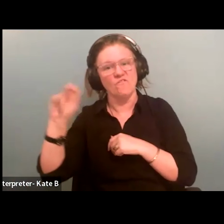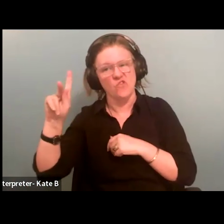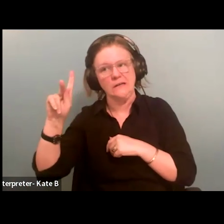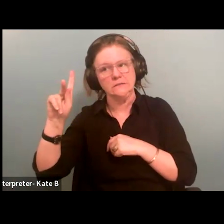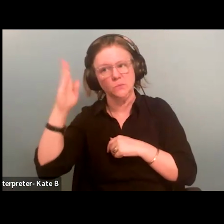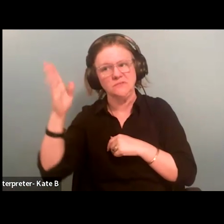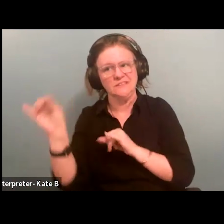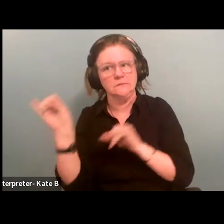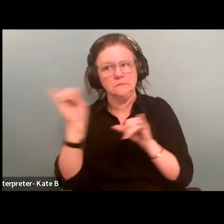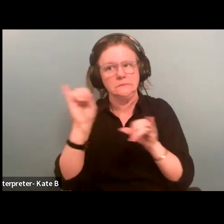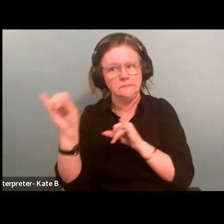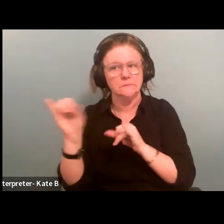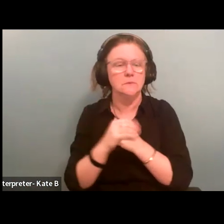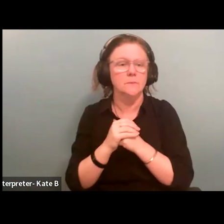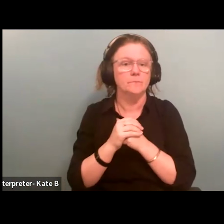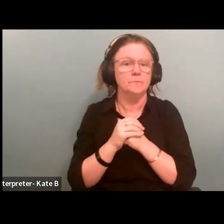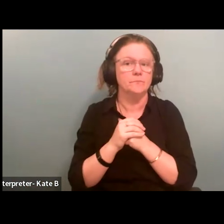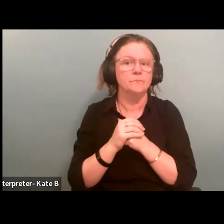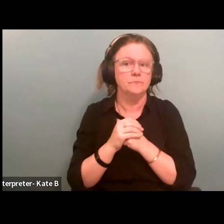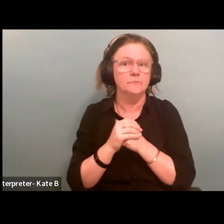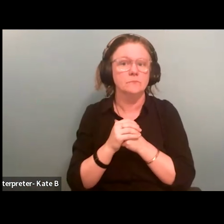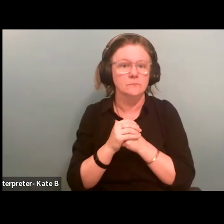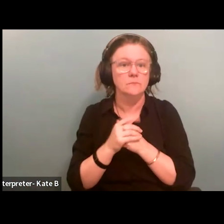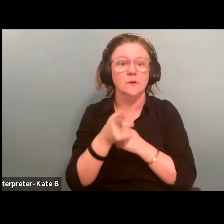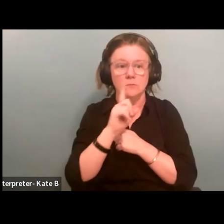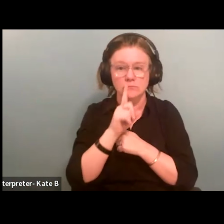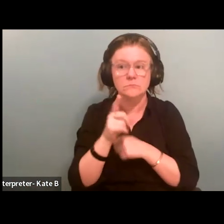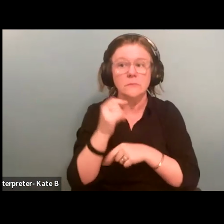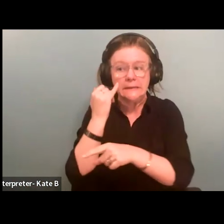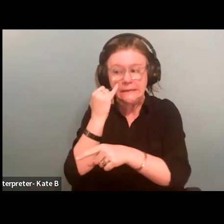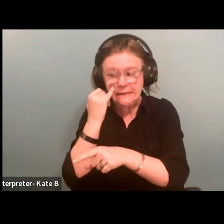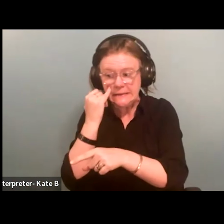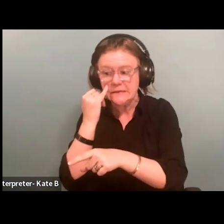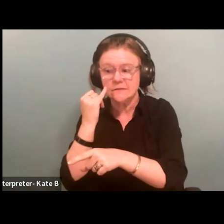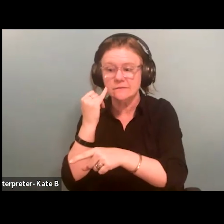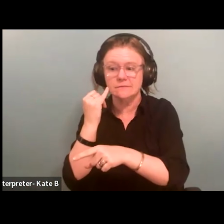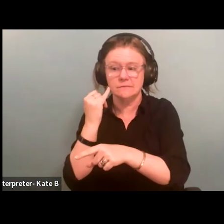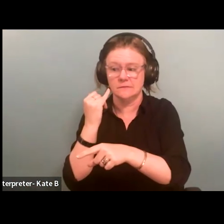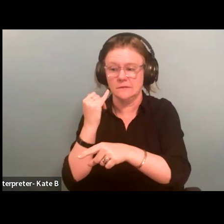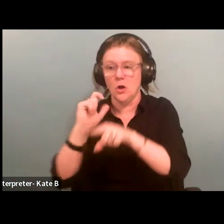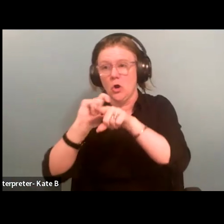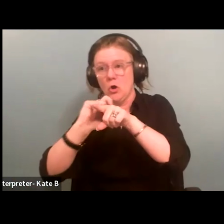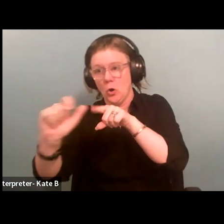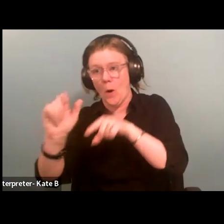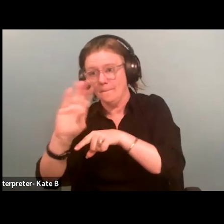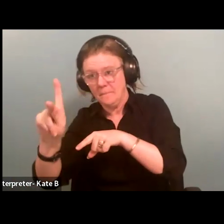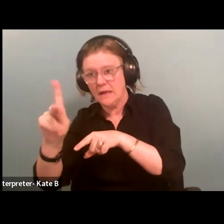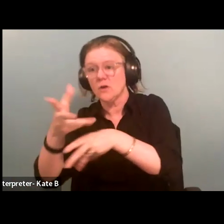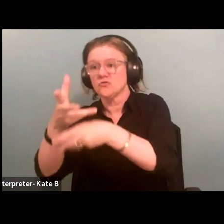help with finances. Make sure you're dealing with someone you fully trust, not somebody just over the phone,